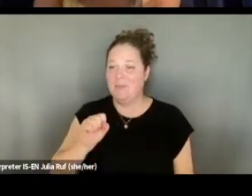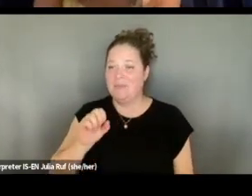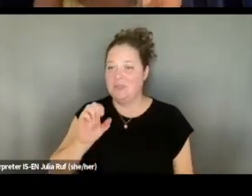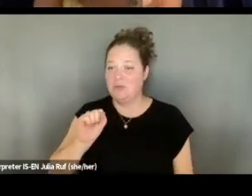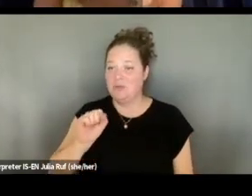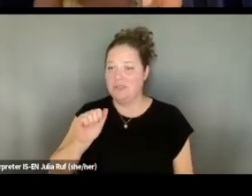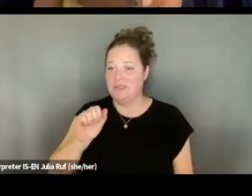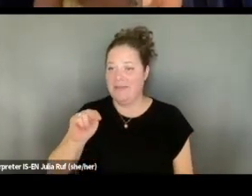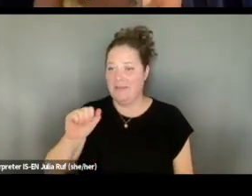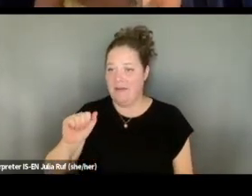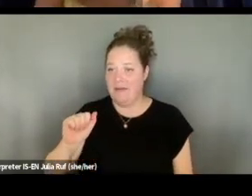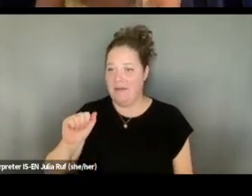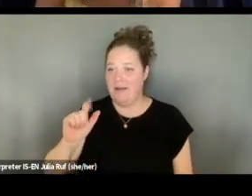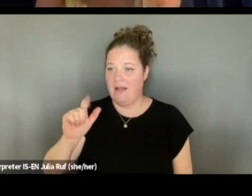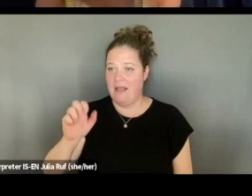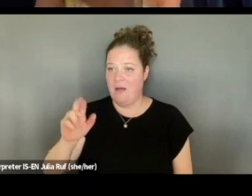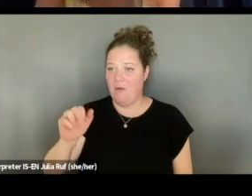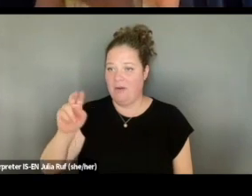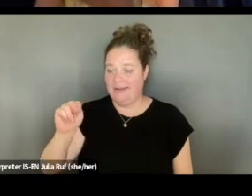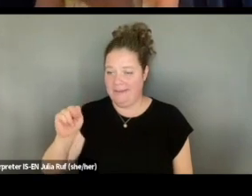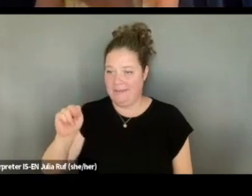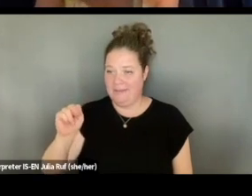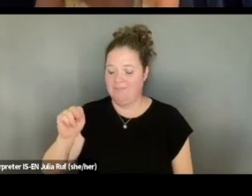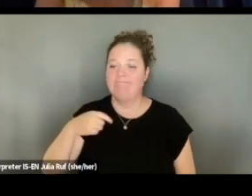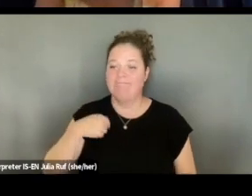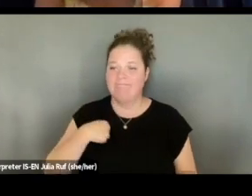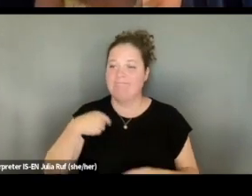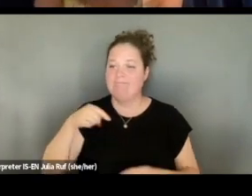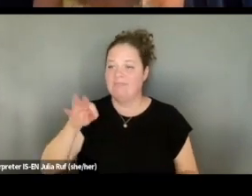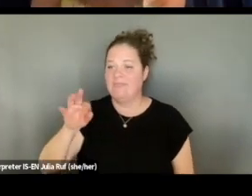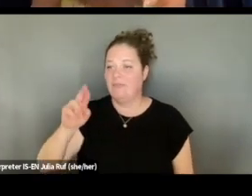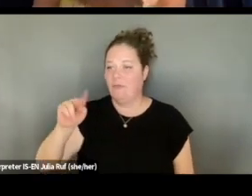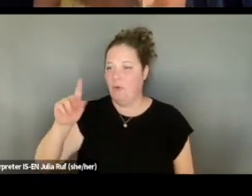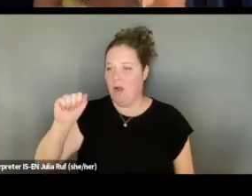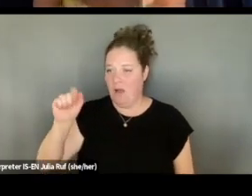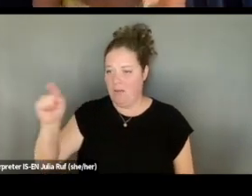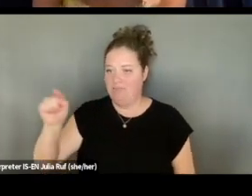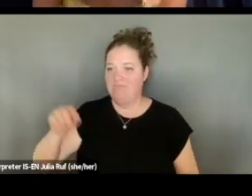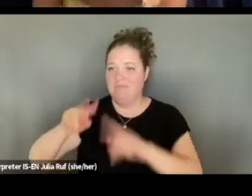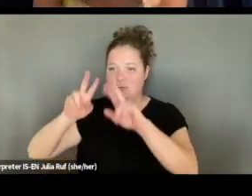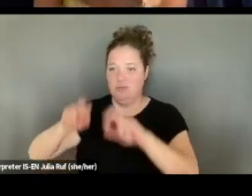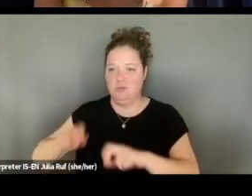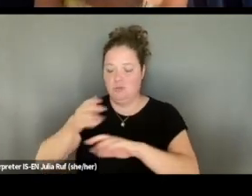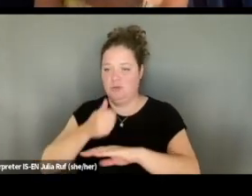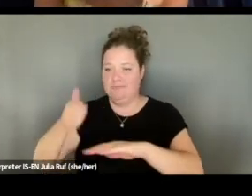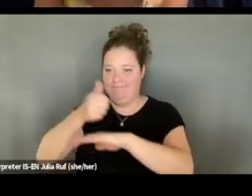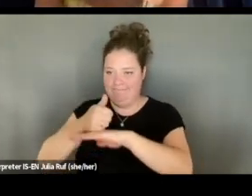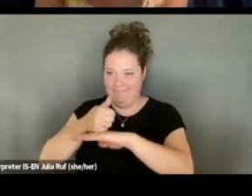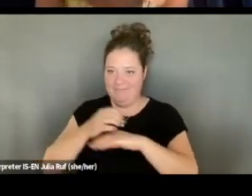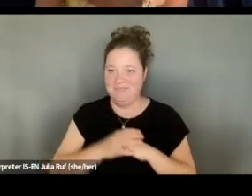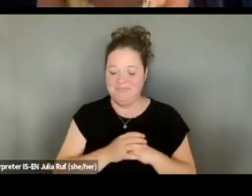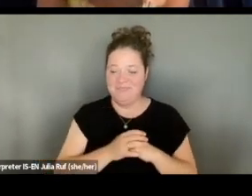today I am here together with my colleague, Peter Kemeny and we will present the UPower Project